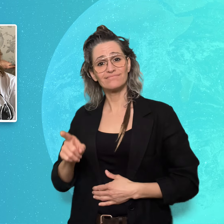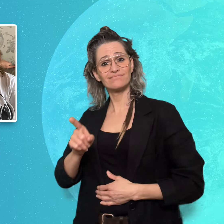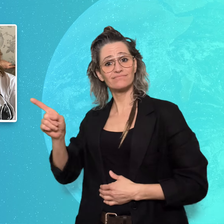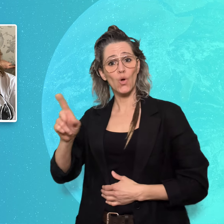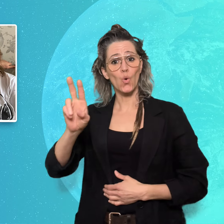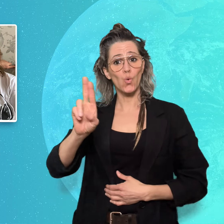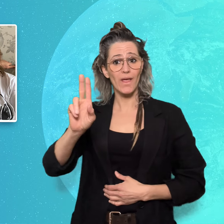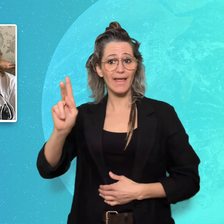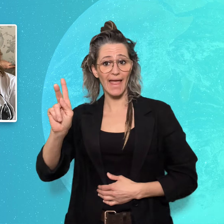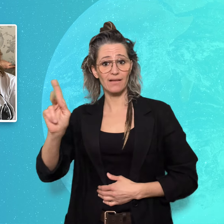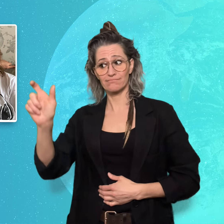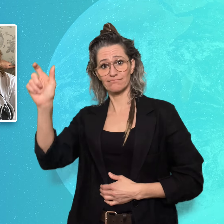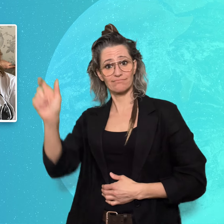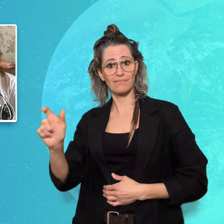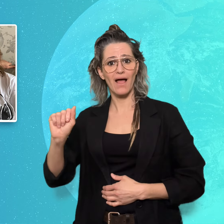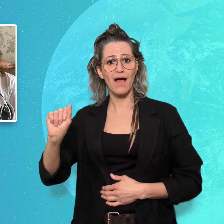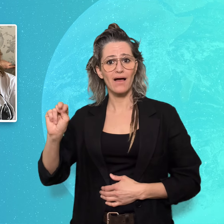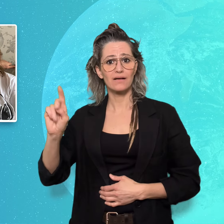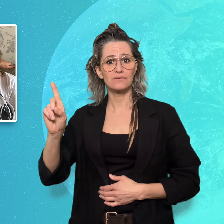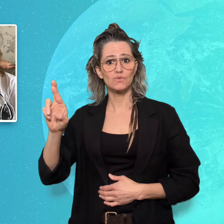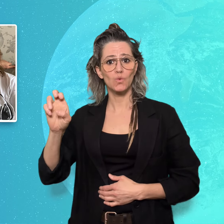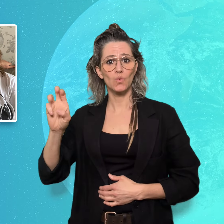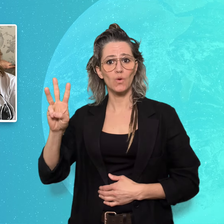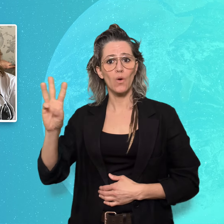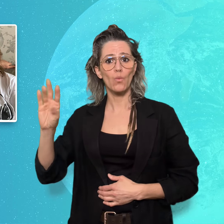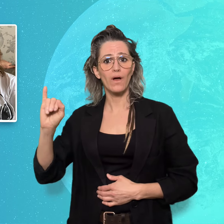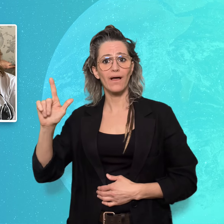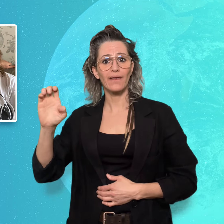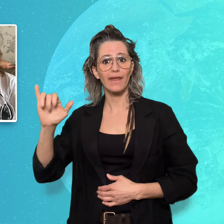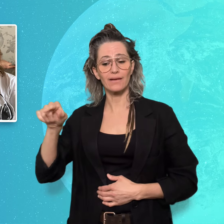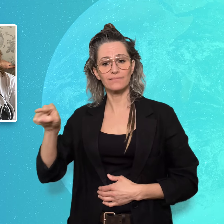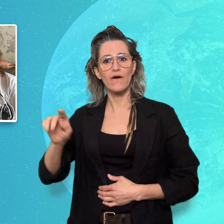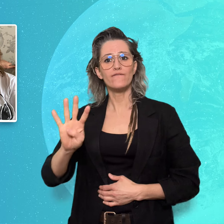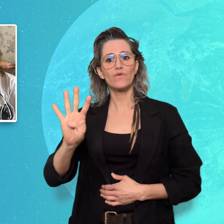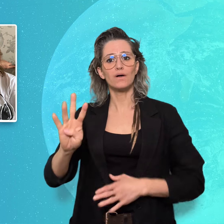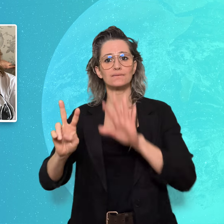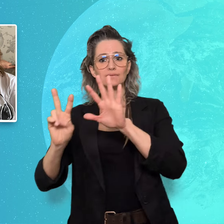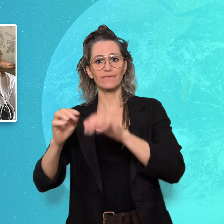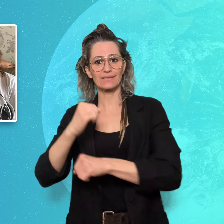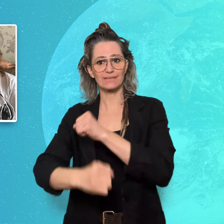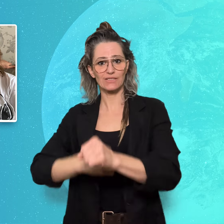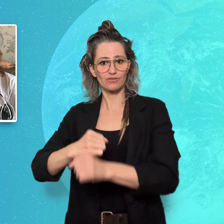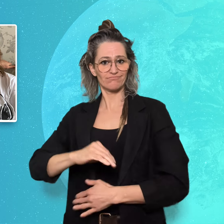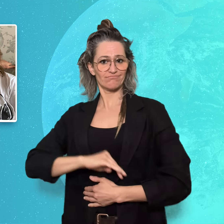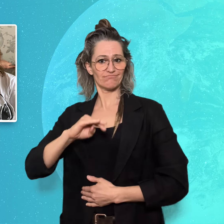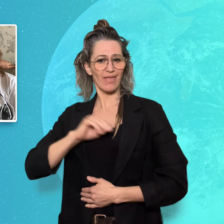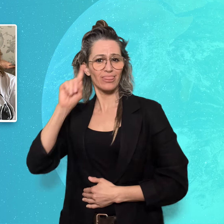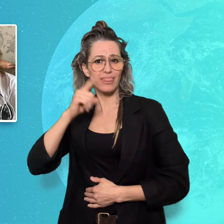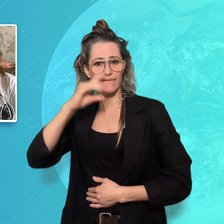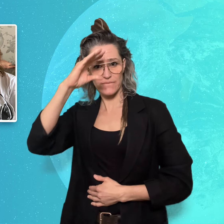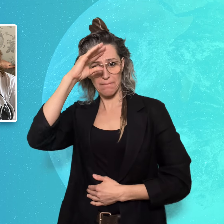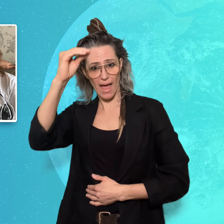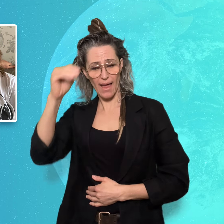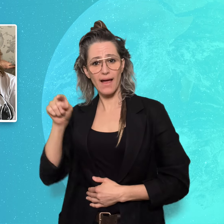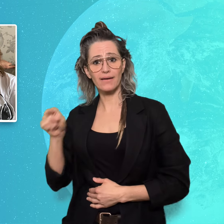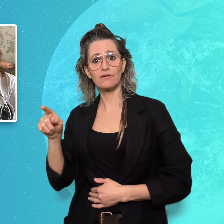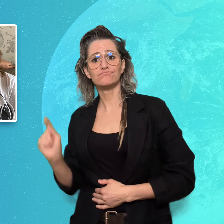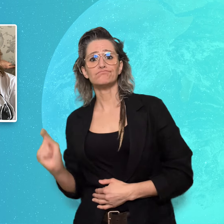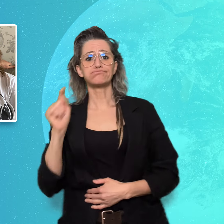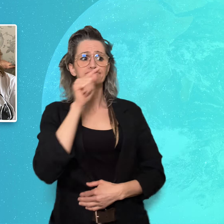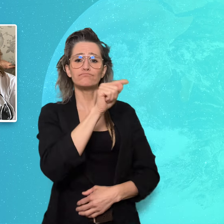Andrew Wiley, a 47-year-old Deaf man, faced a stressful situation